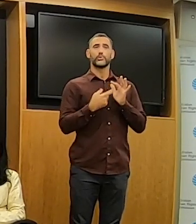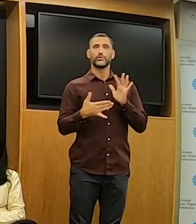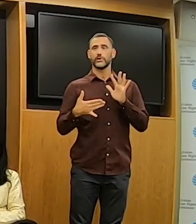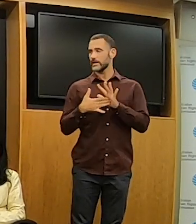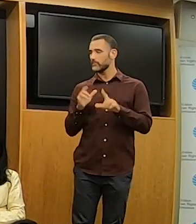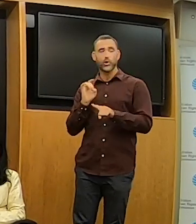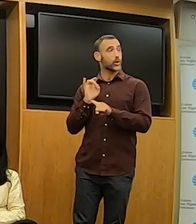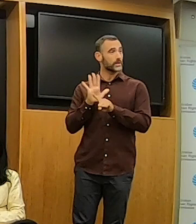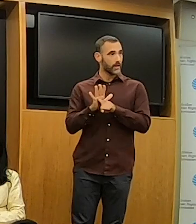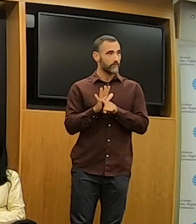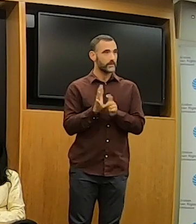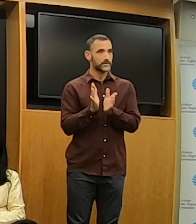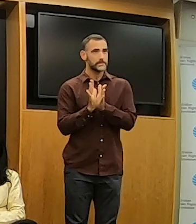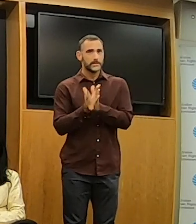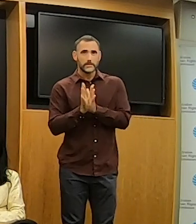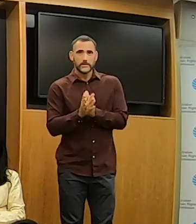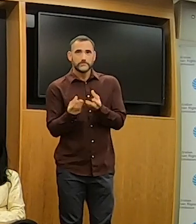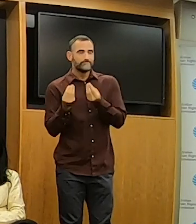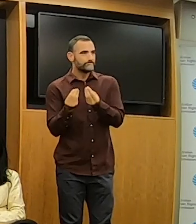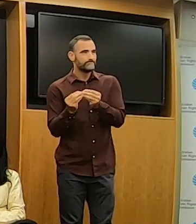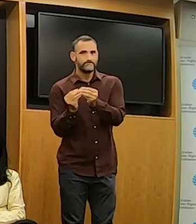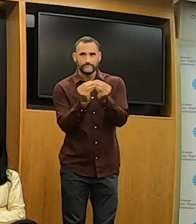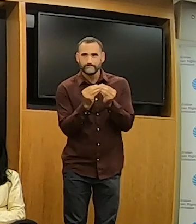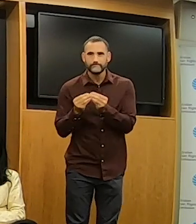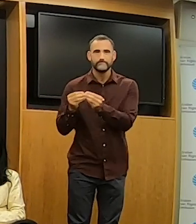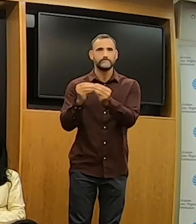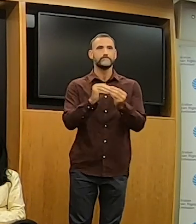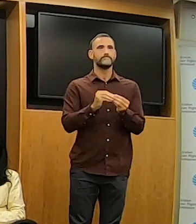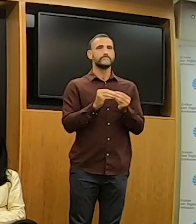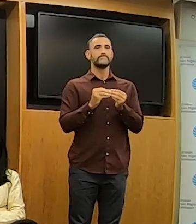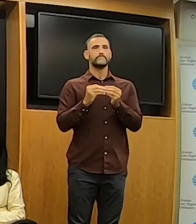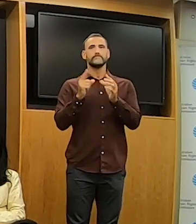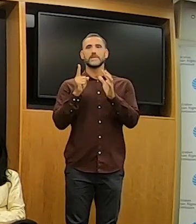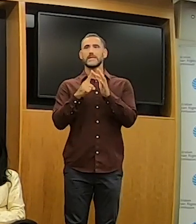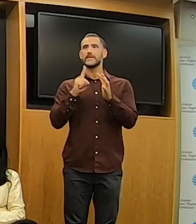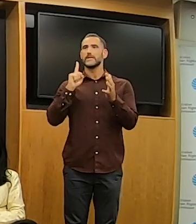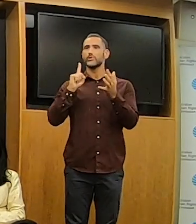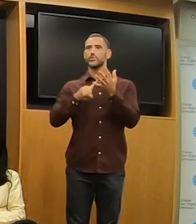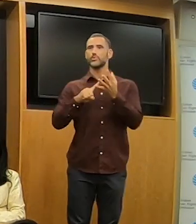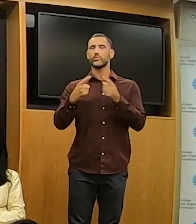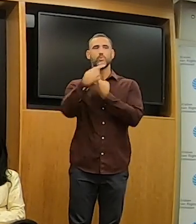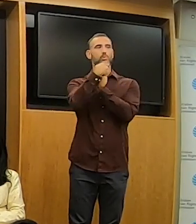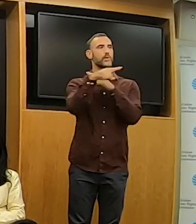the European Commissioner for Humanitarian Assistance to announce to measures to ensure that the delivery